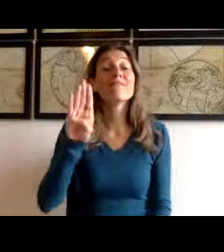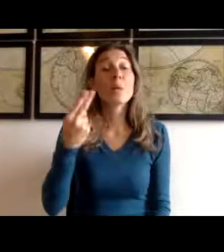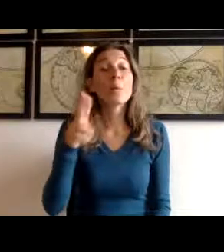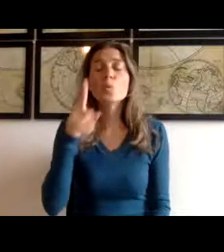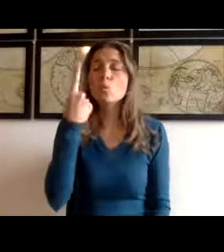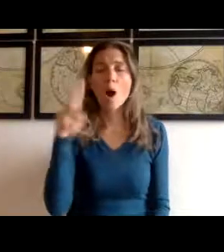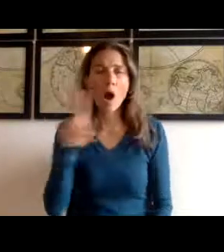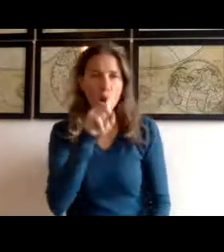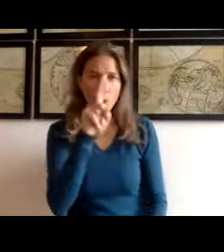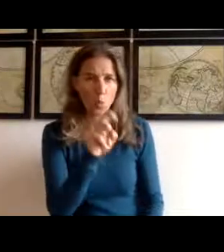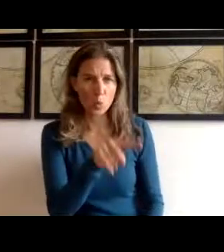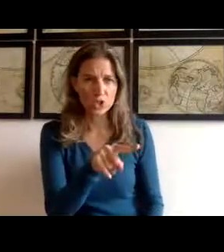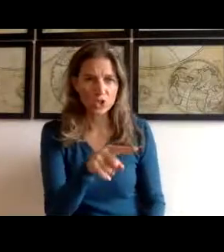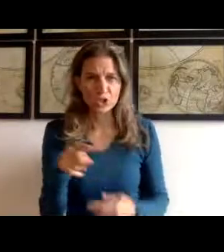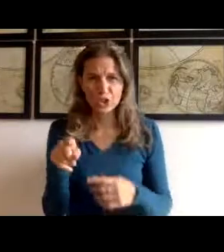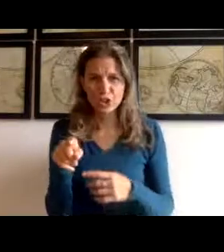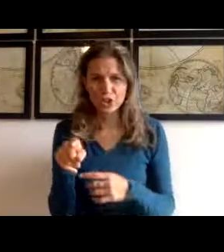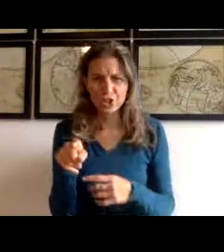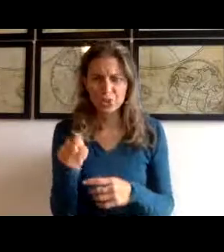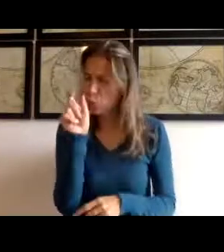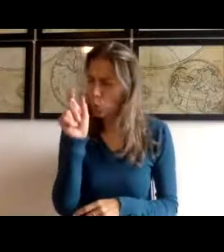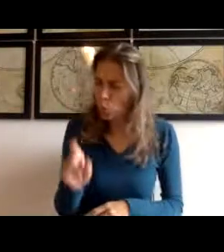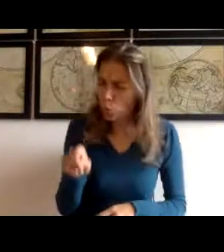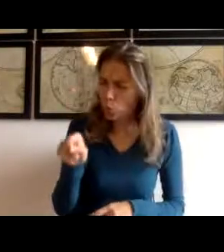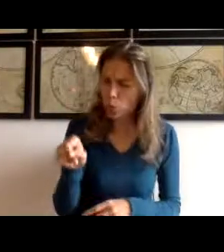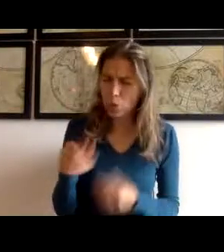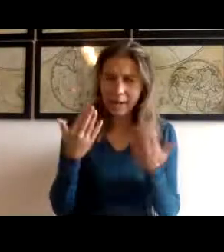Let me check exactly who. I'm going through the questions box.